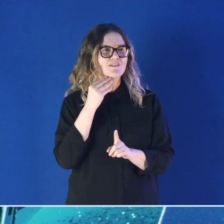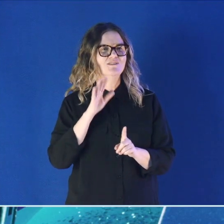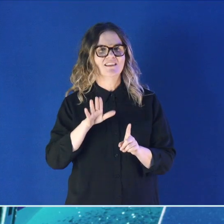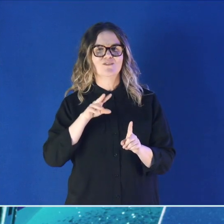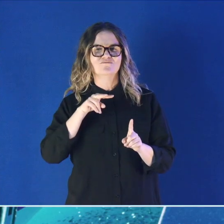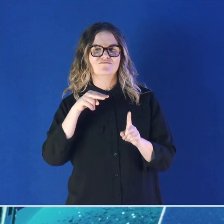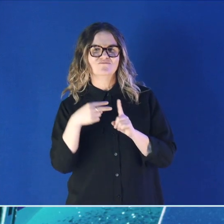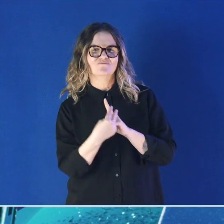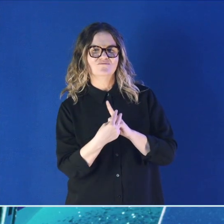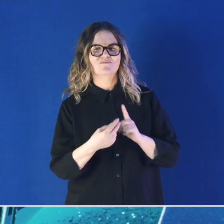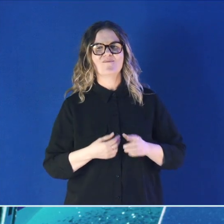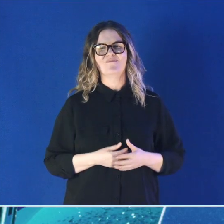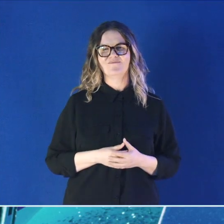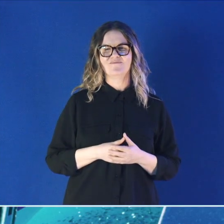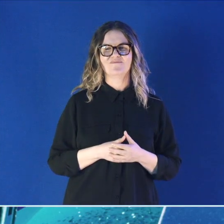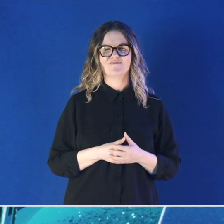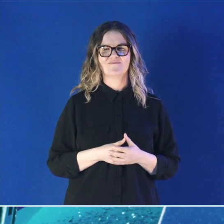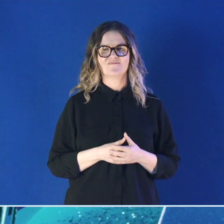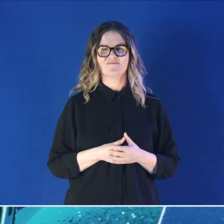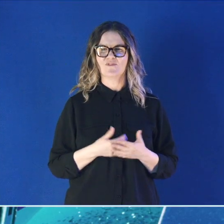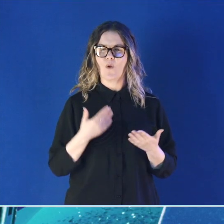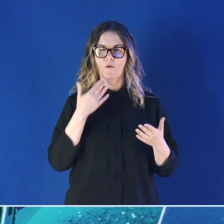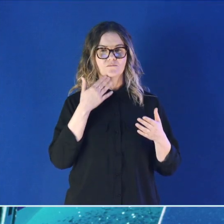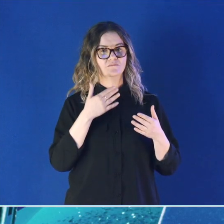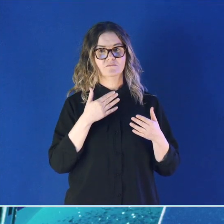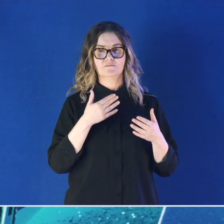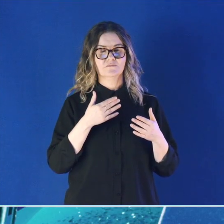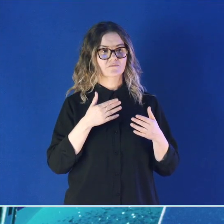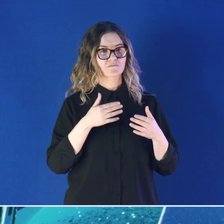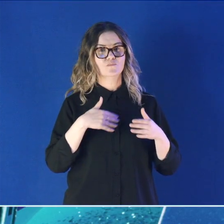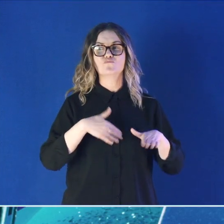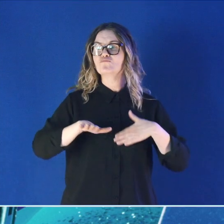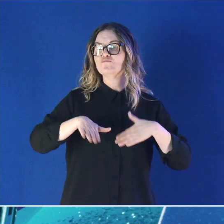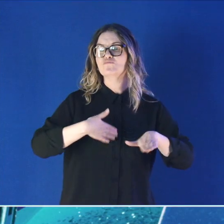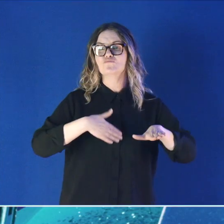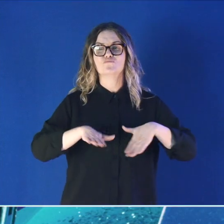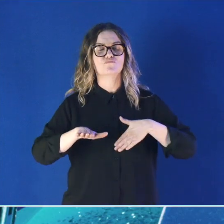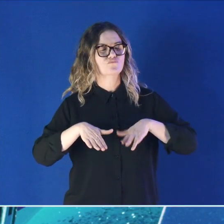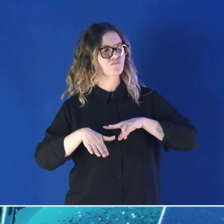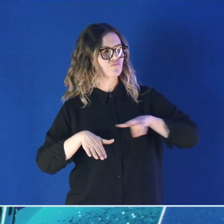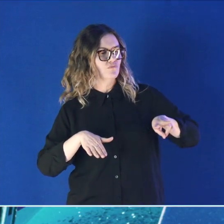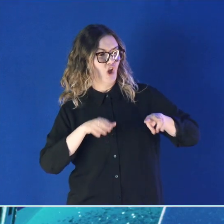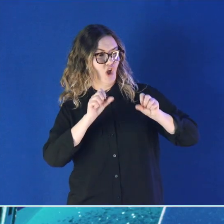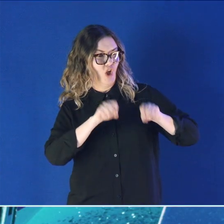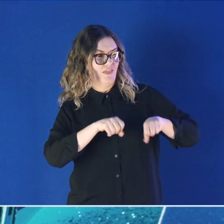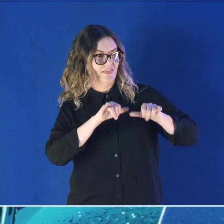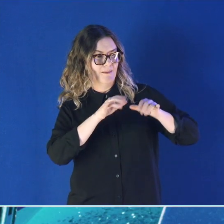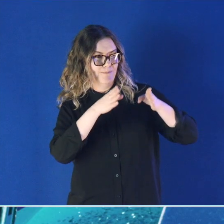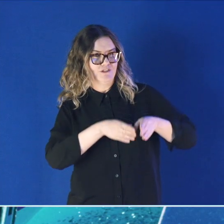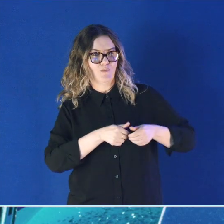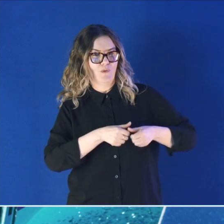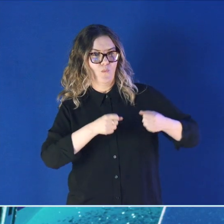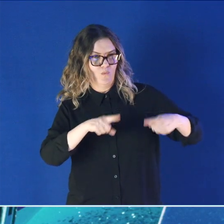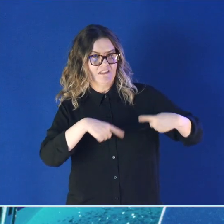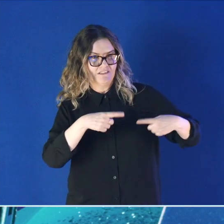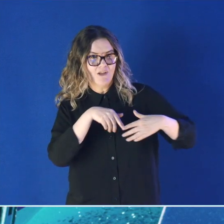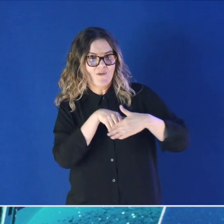Could someone enjoy this if they couldn't see the game? How can I make that happen for them?